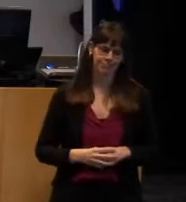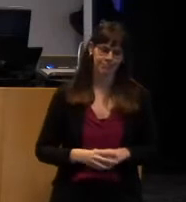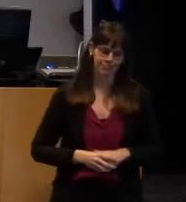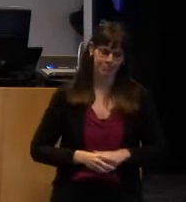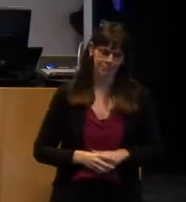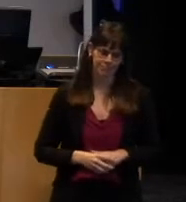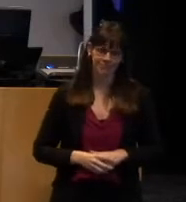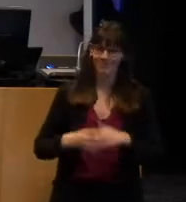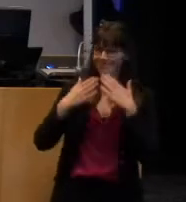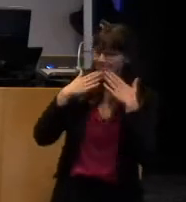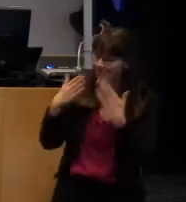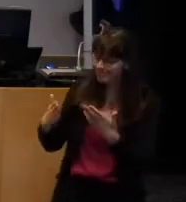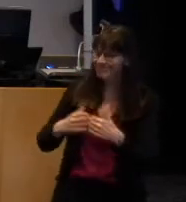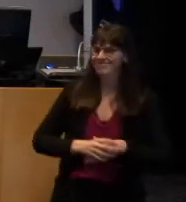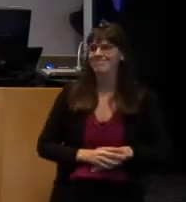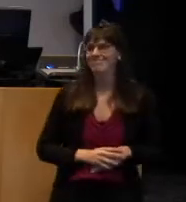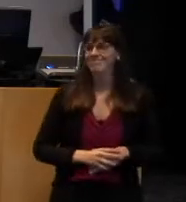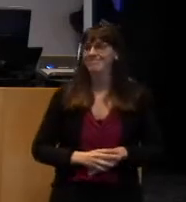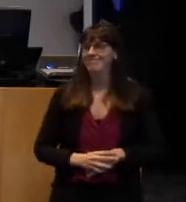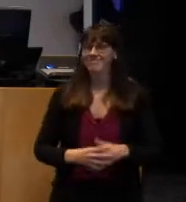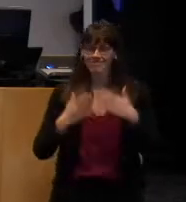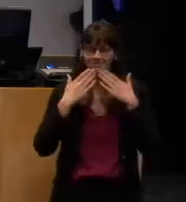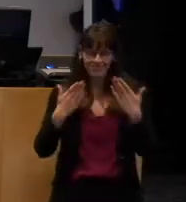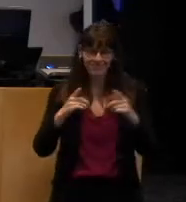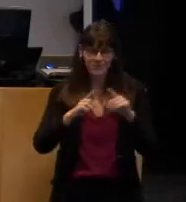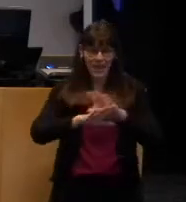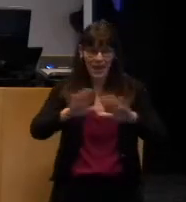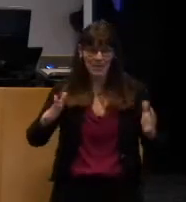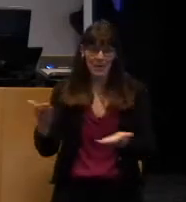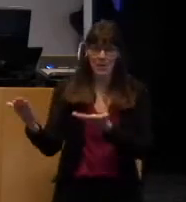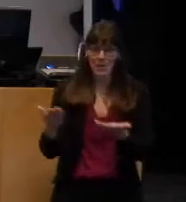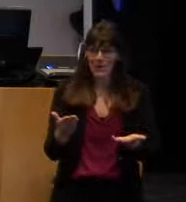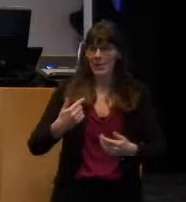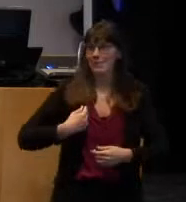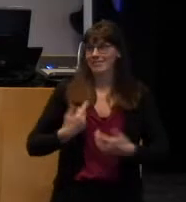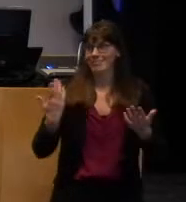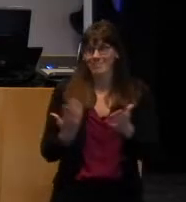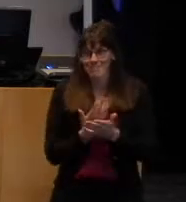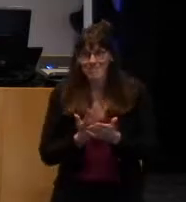Thank you. Thank you, and welcome all. I am really delighted to stand here in front of you